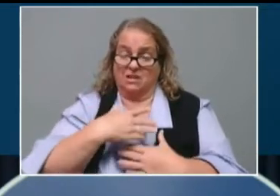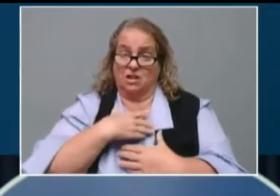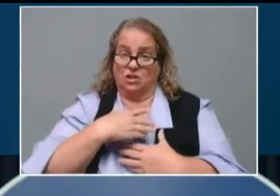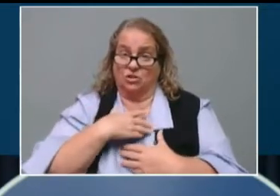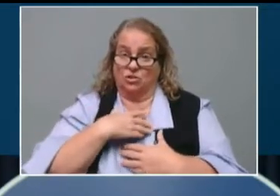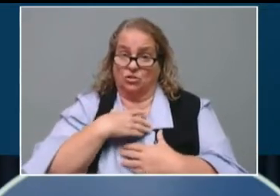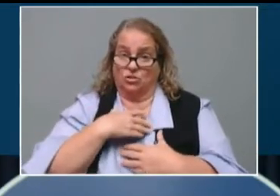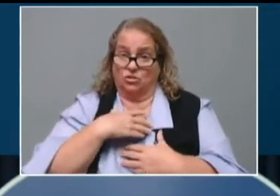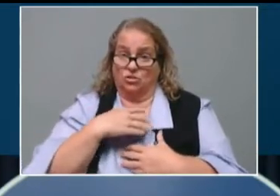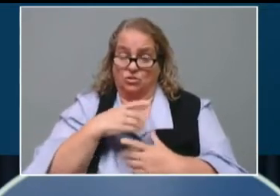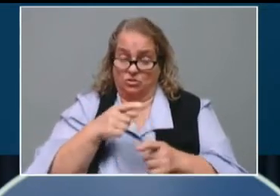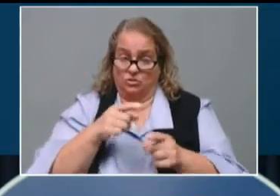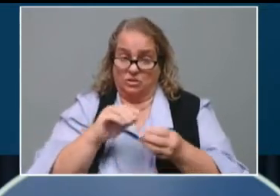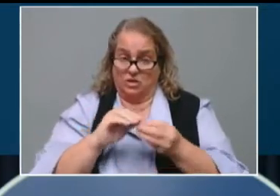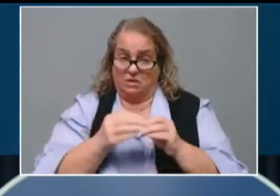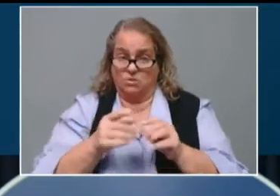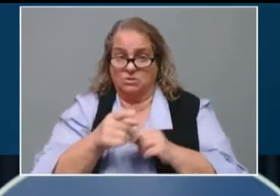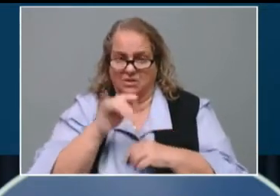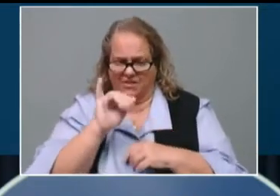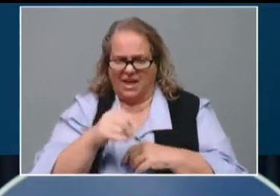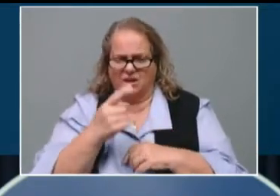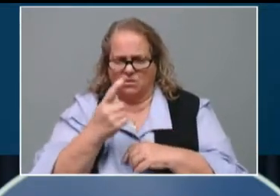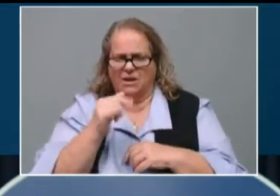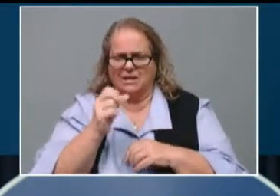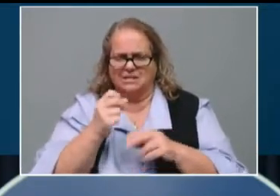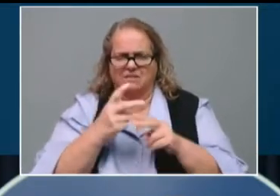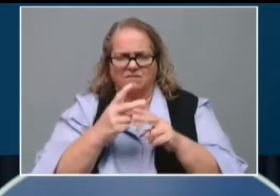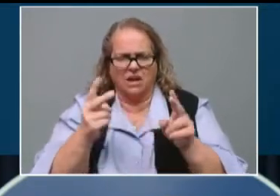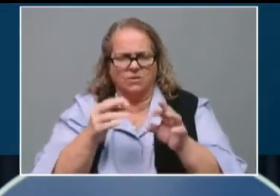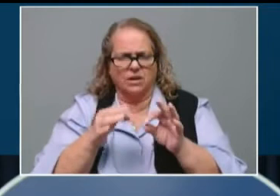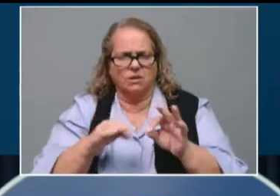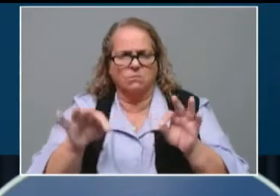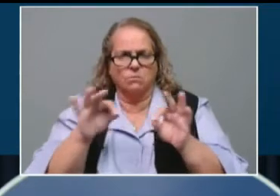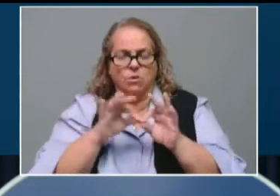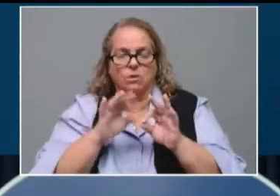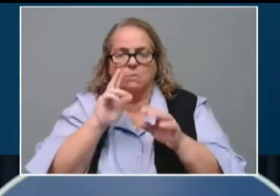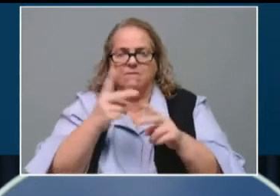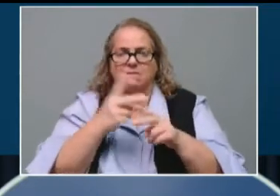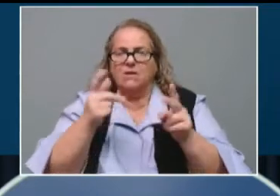is is important. It will be interesting moving into the future as treatments